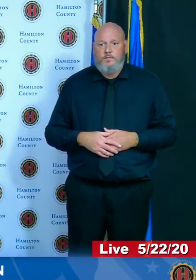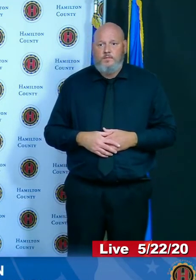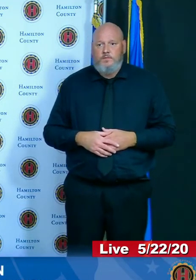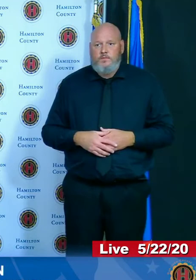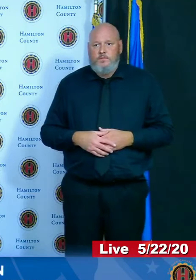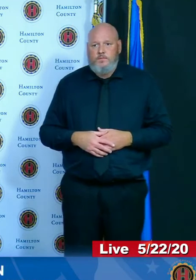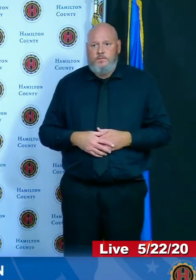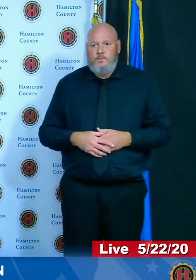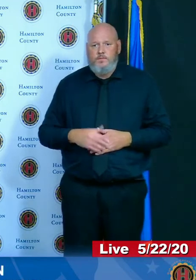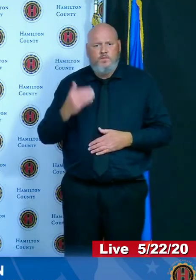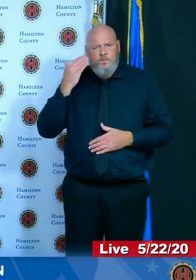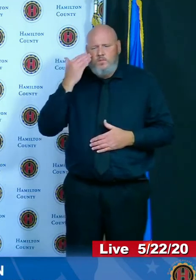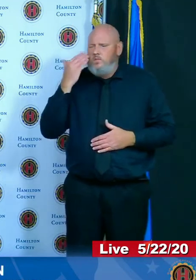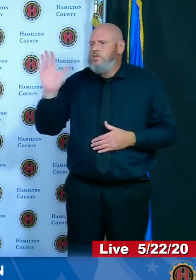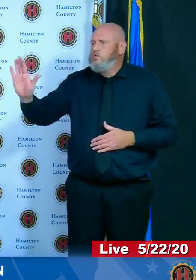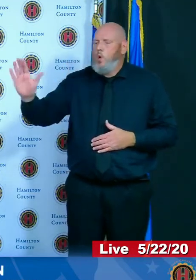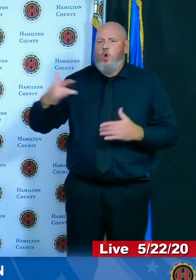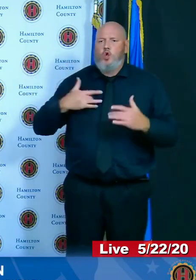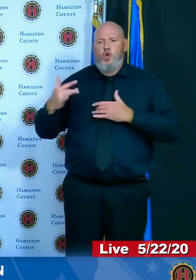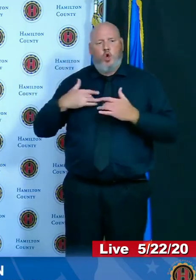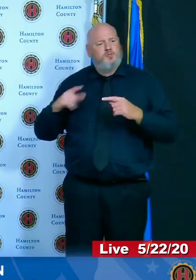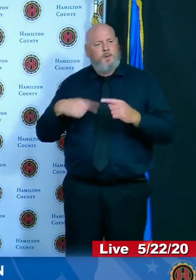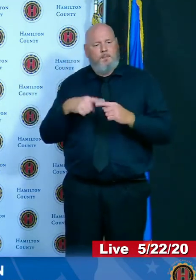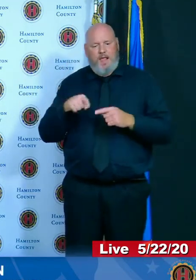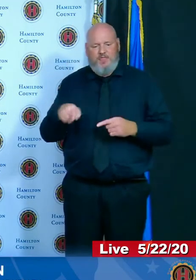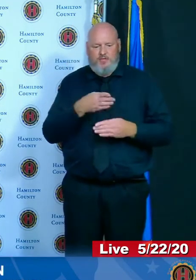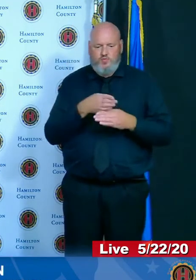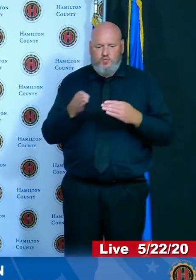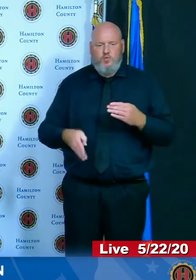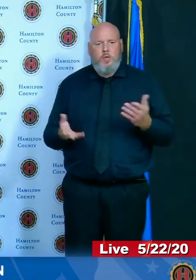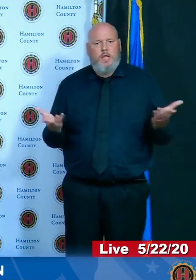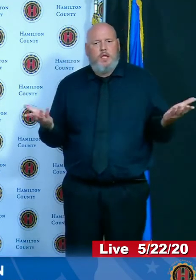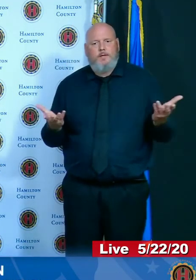Department doing anything special regarding enforcement we continue to